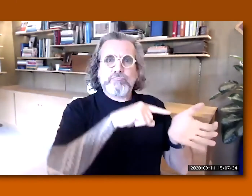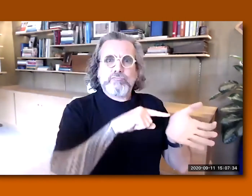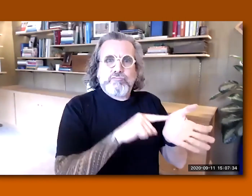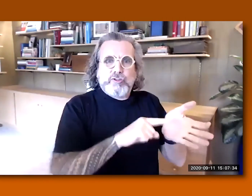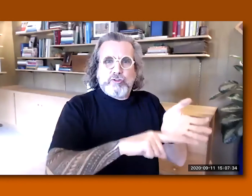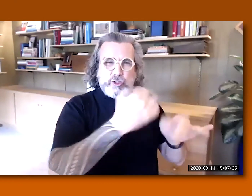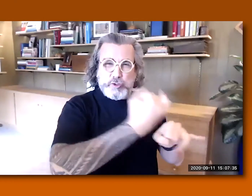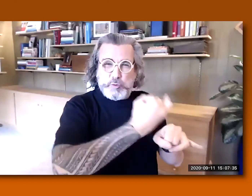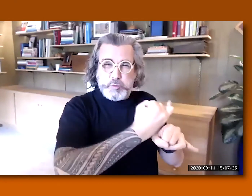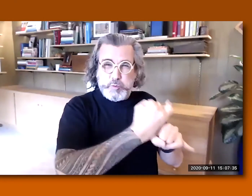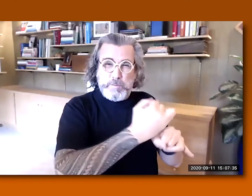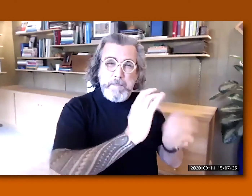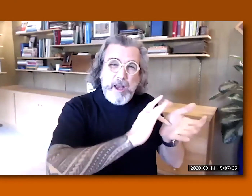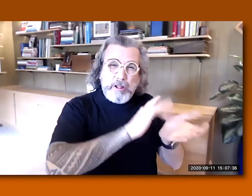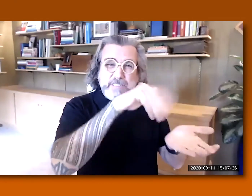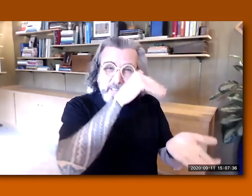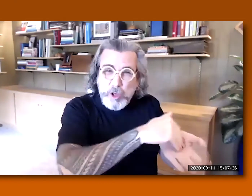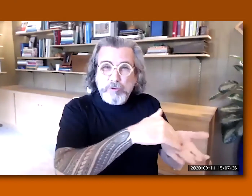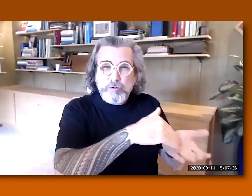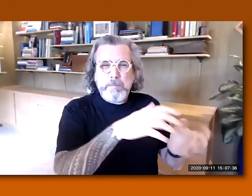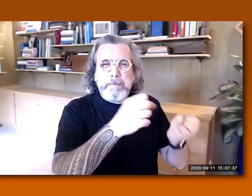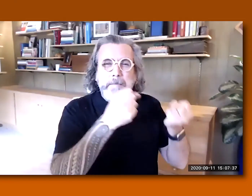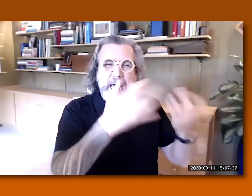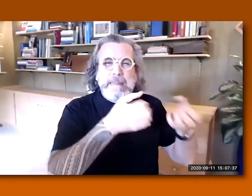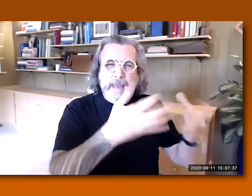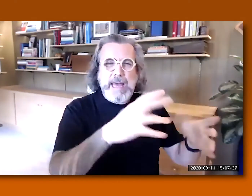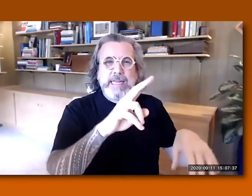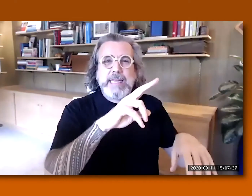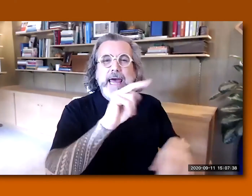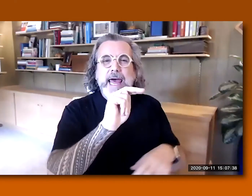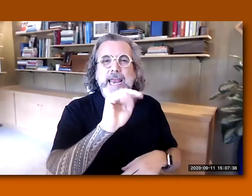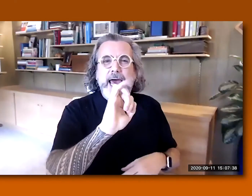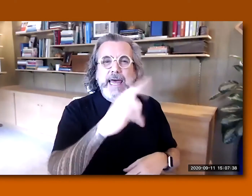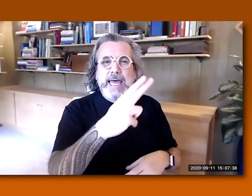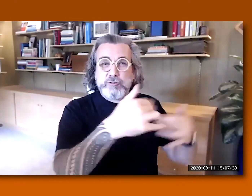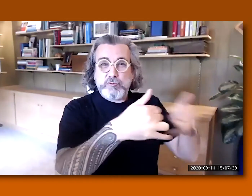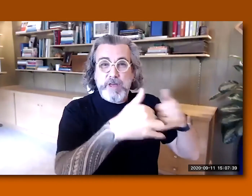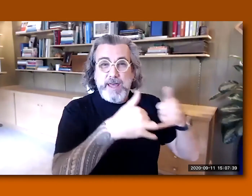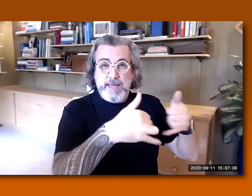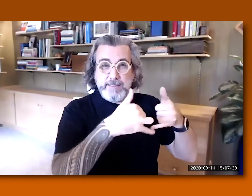They have many, many NIH-funded grants.